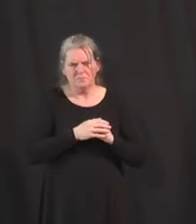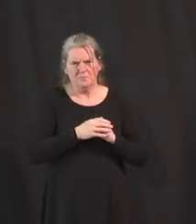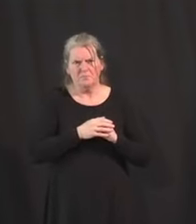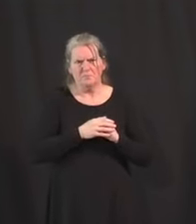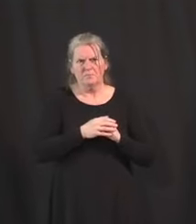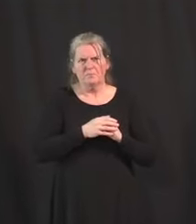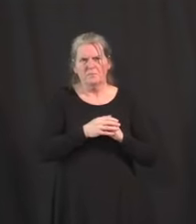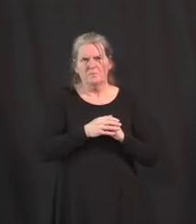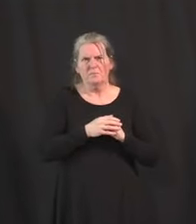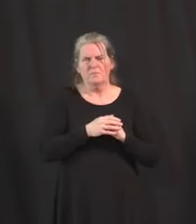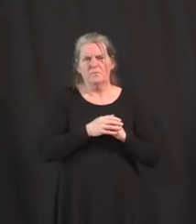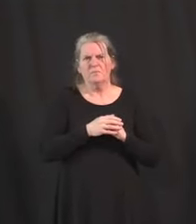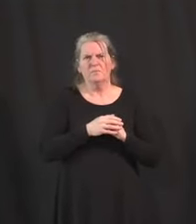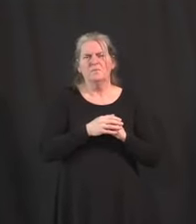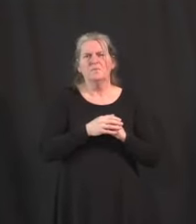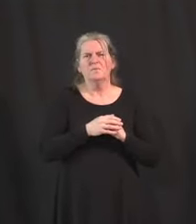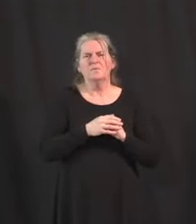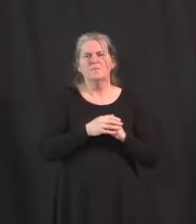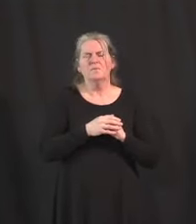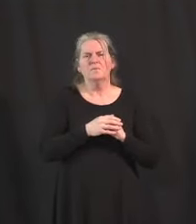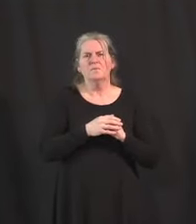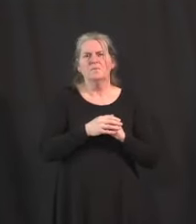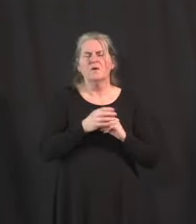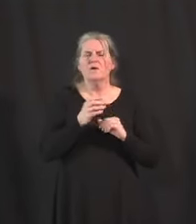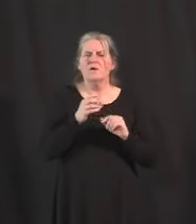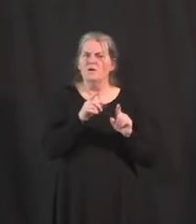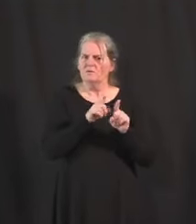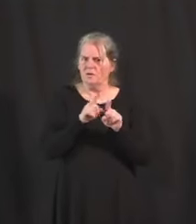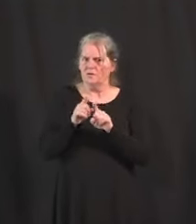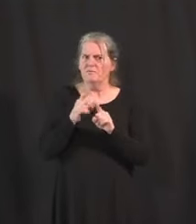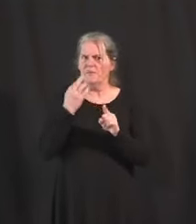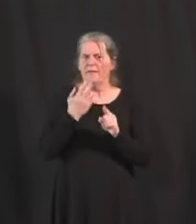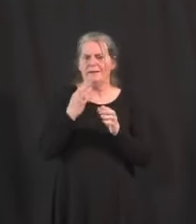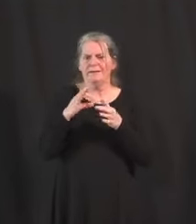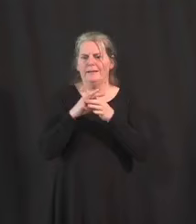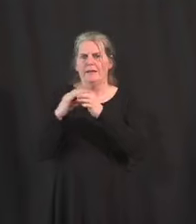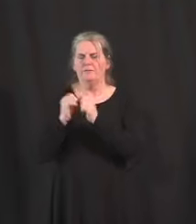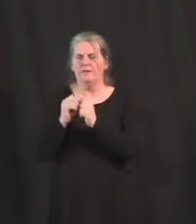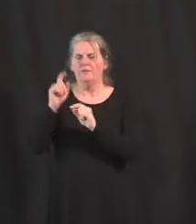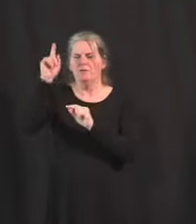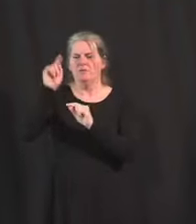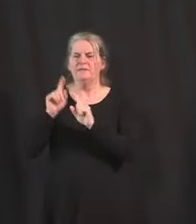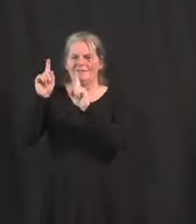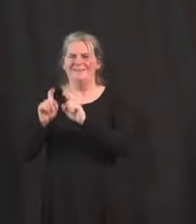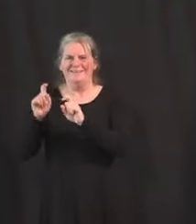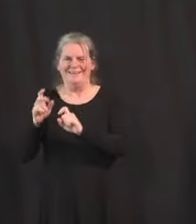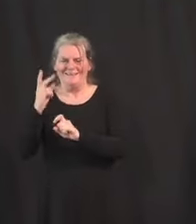THE QUESTION ABOUT WHY ARE WE SEEING DECREASED TESTING. WE'RE SEEING LESS INFLUENZA THAN